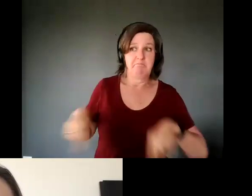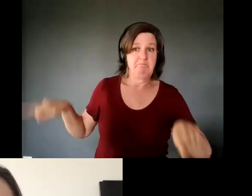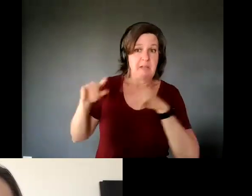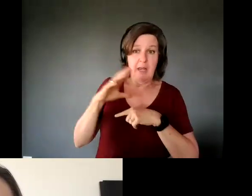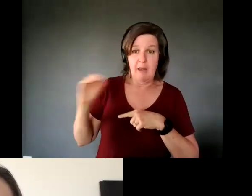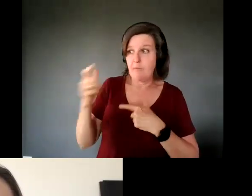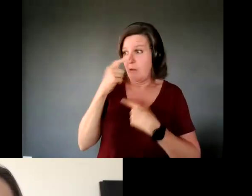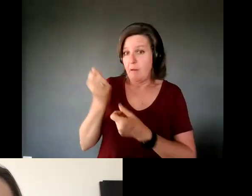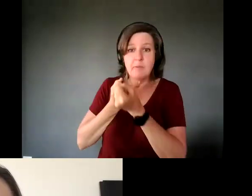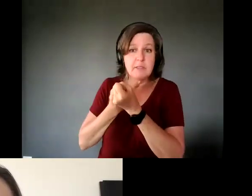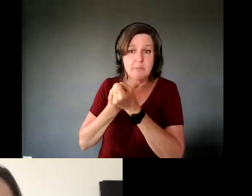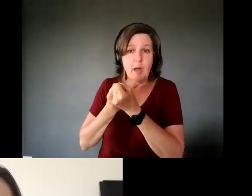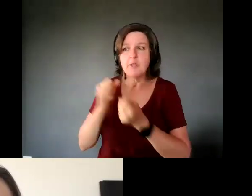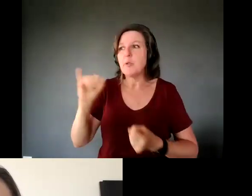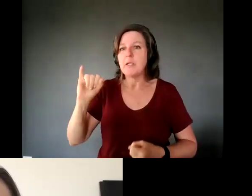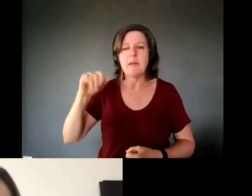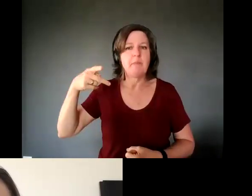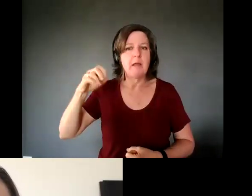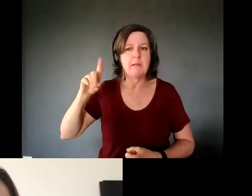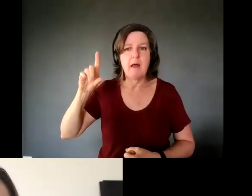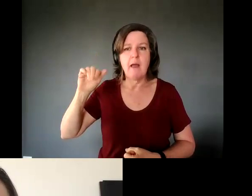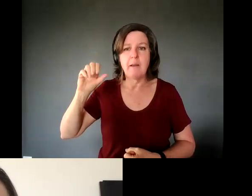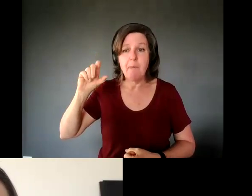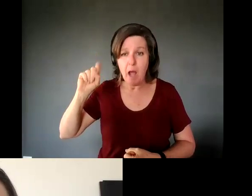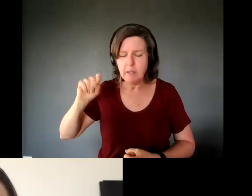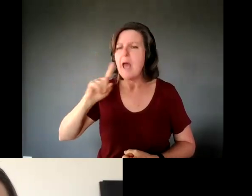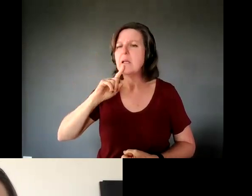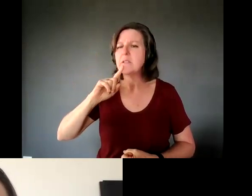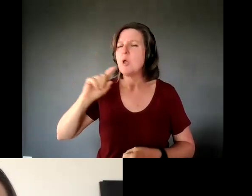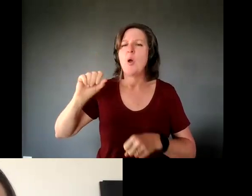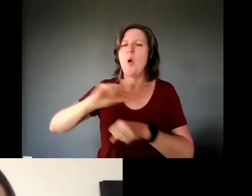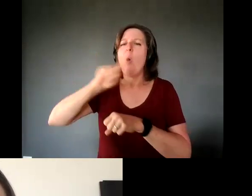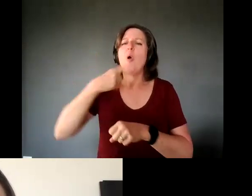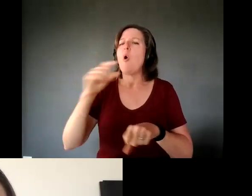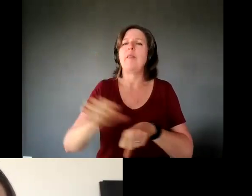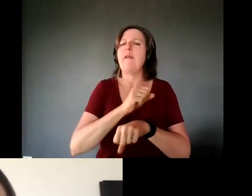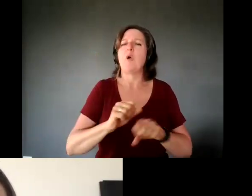like a podcast or is it only for actually going to work and being employed by them?